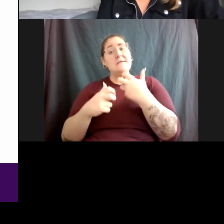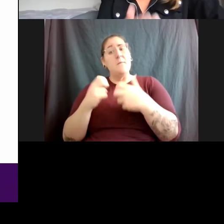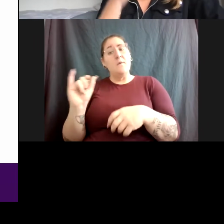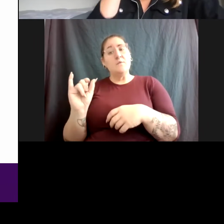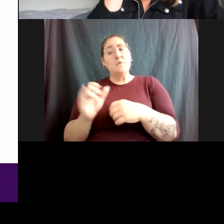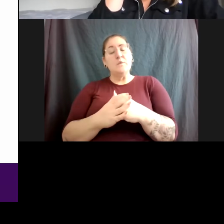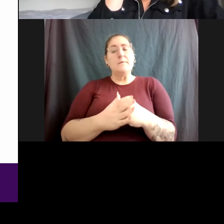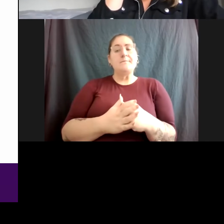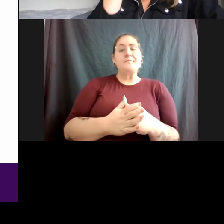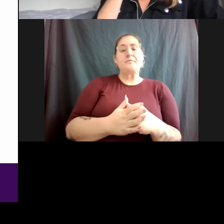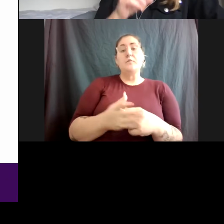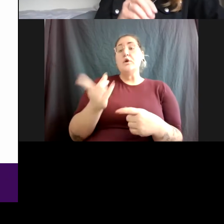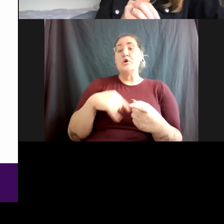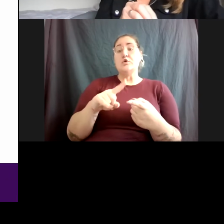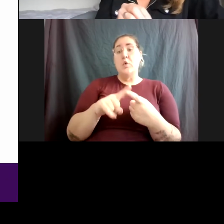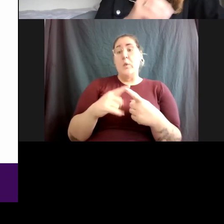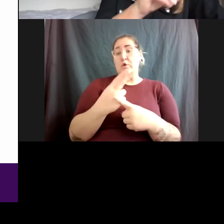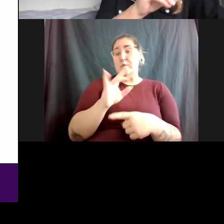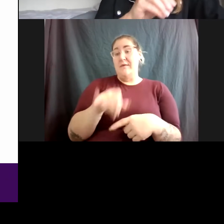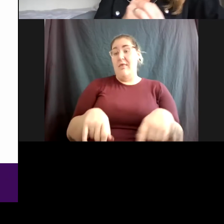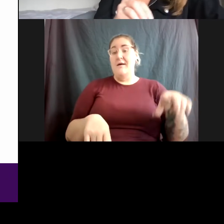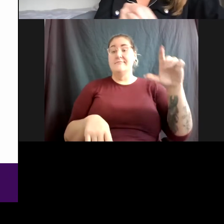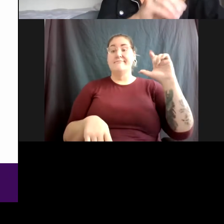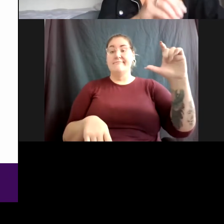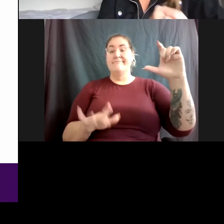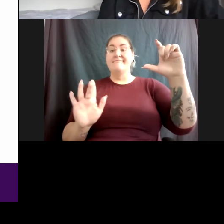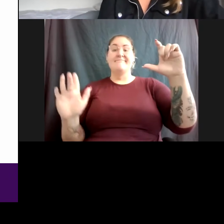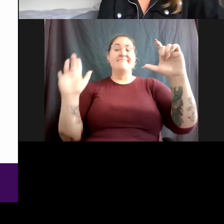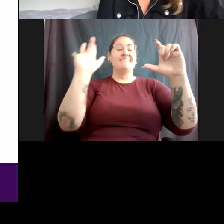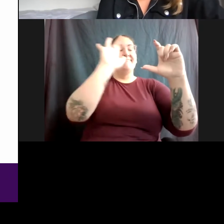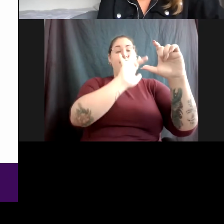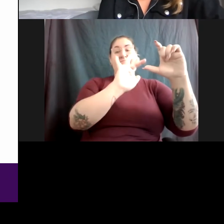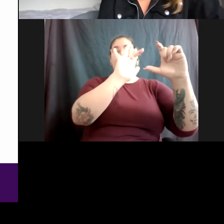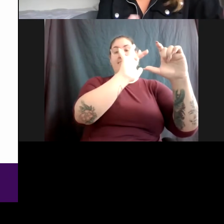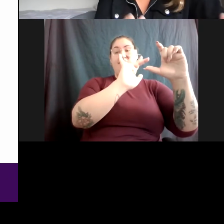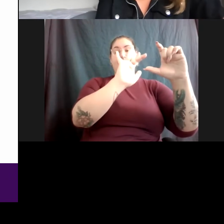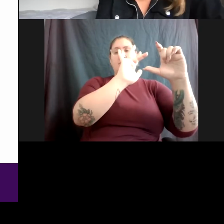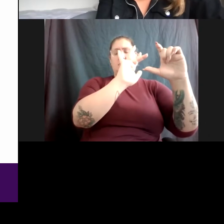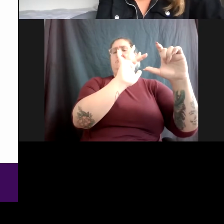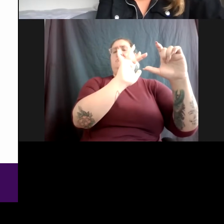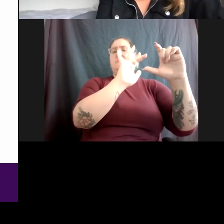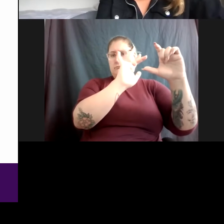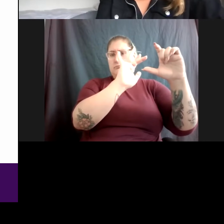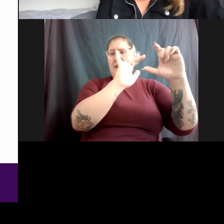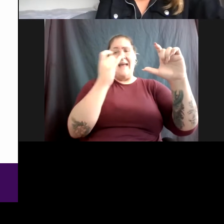appear like this, and if you don't manage to get your mouse there in time, it just disappears.